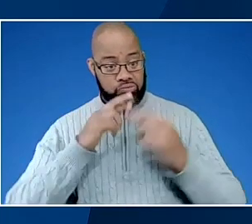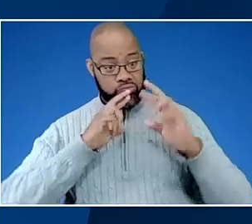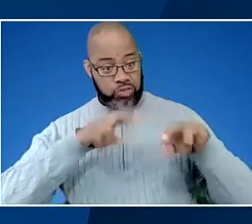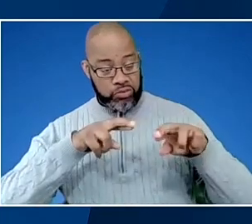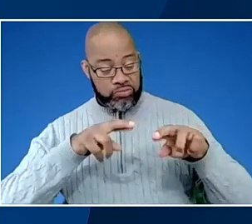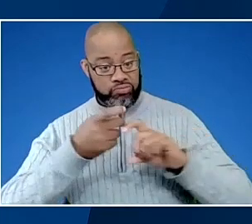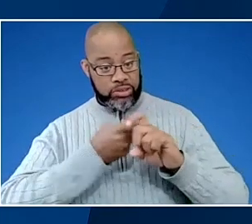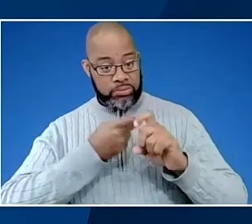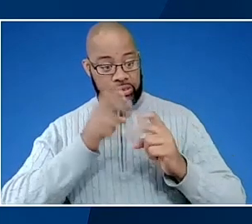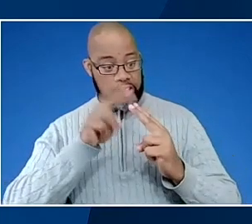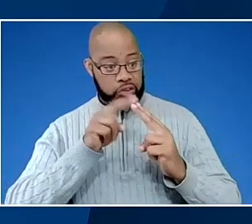of the caucuses that took place.